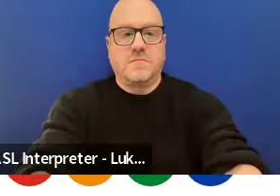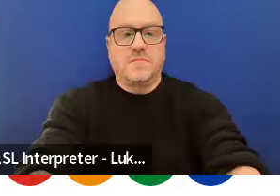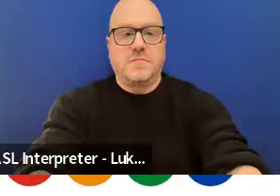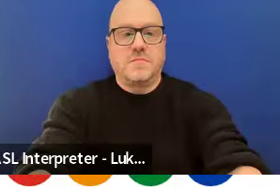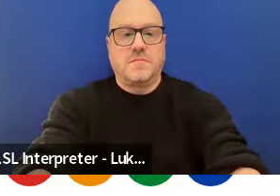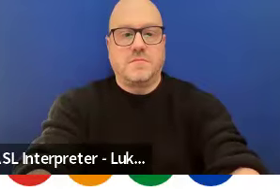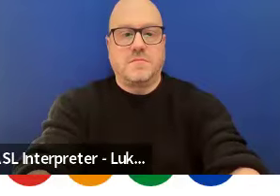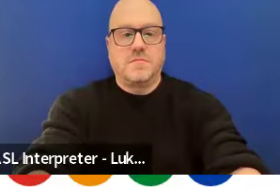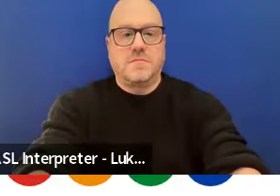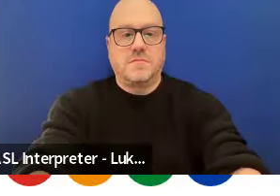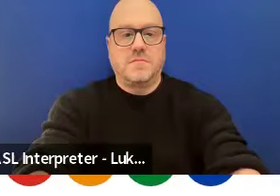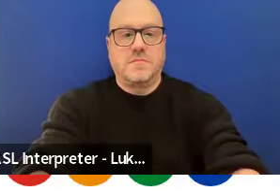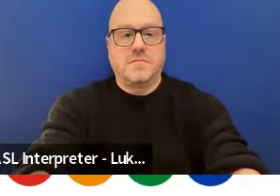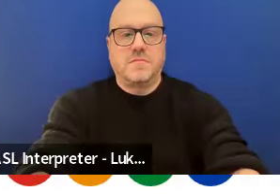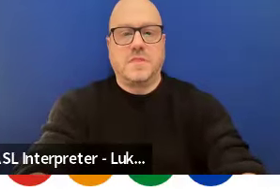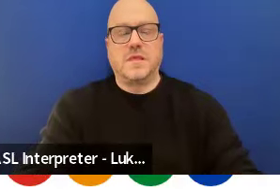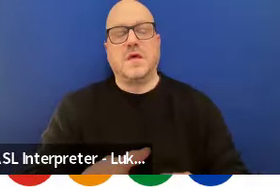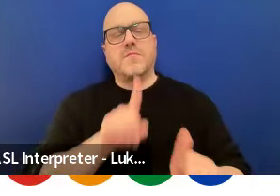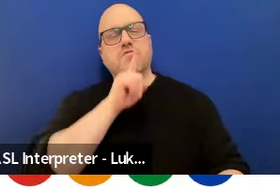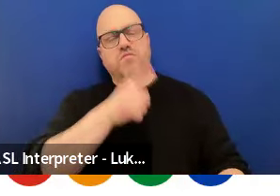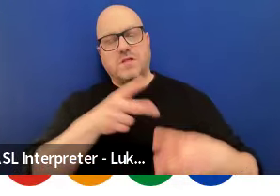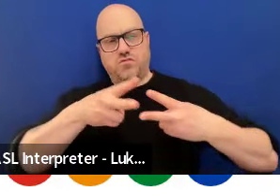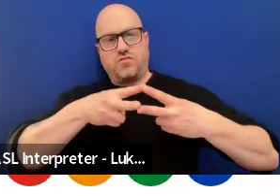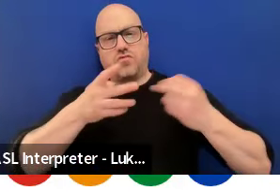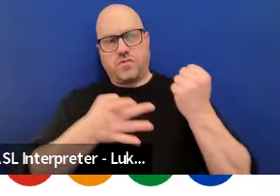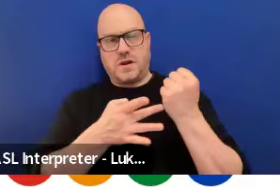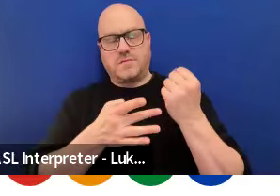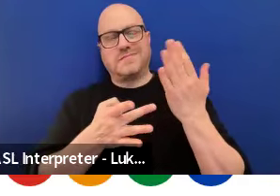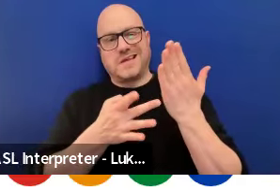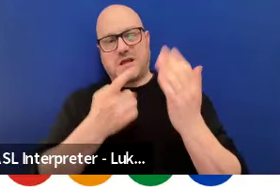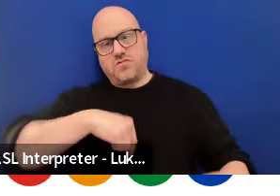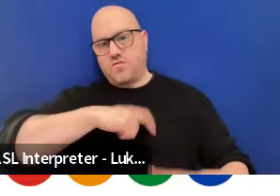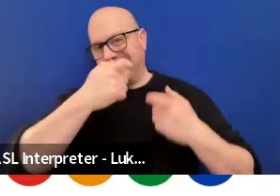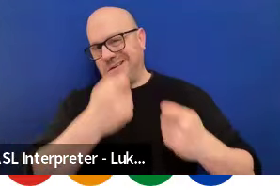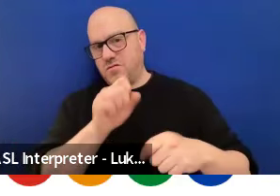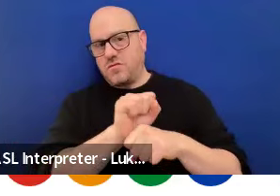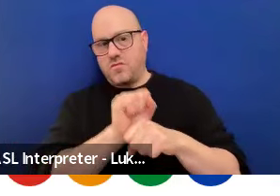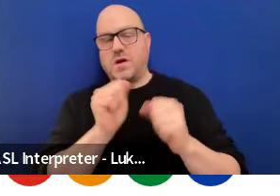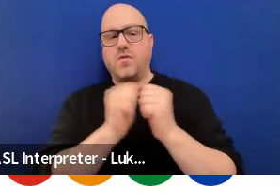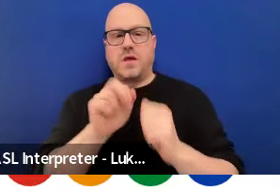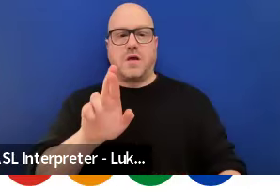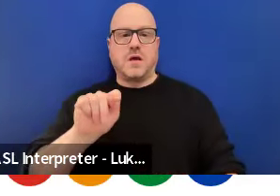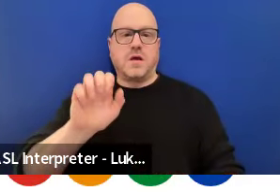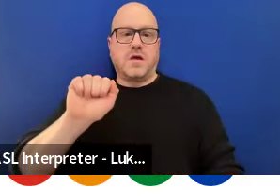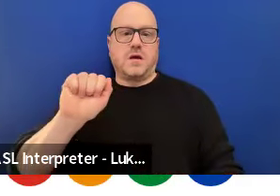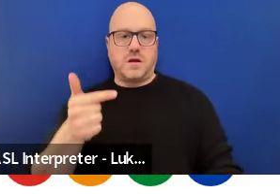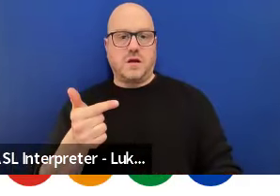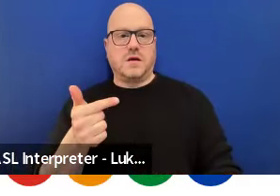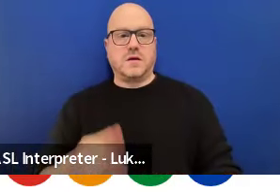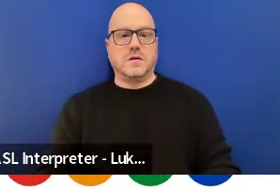AND BY HOLDING UP THE SMARTPHONE, YOU HAVE THE NAVILENS APP. THE EXISTENCE OF THE QR CODE WILL BE ABLE TO TELL THE APP WHERE YOU ARE AND PROVIDE YOU DIRECTIONS. DIRECTIONS TO THE BUS STOP OR AROUND THE ENVIRONMENTS. THE TESTING REVEALED IT WAS HIGHLY SUCCESSFUL TOOL, USEABLE TOOL FOR FOLKS. THERE ARE COMPLICATIONS TO THINK THROUGH. LONG STORY SHORT, THOSE ARE THE TWO TECHNOLOGIES WE ARE INTERESTED